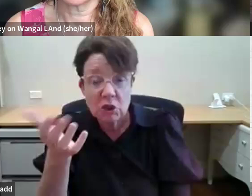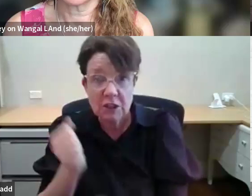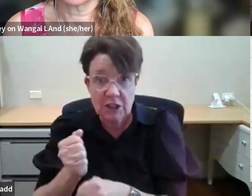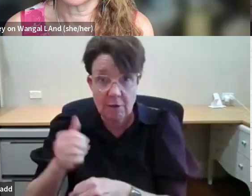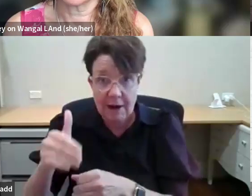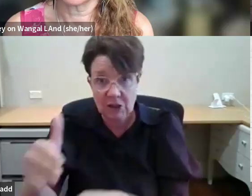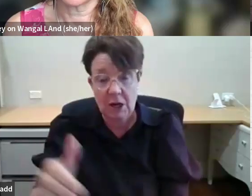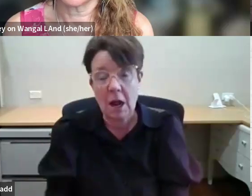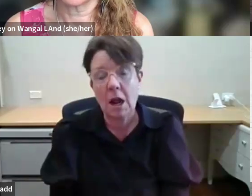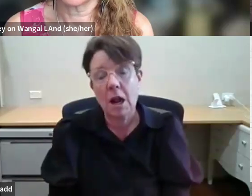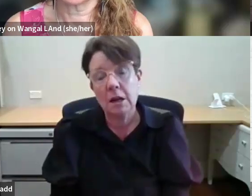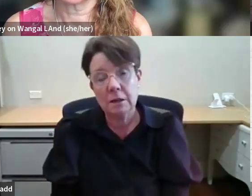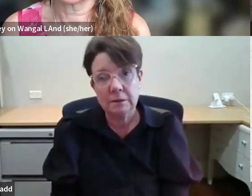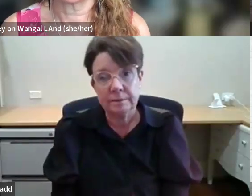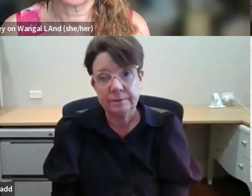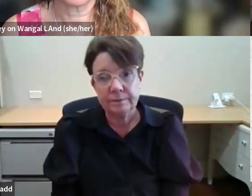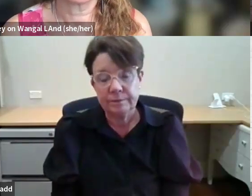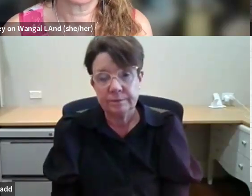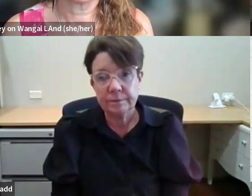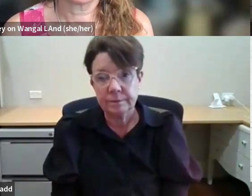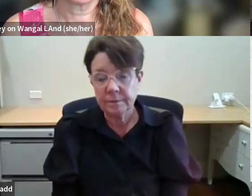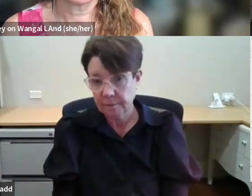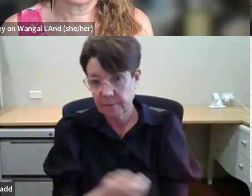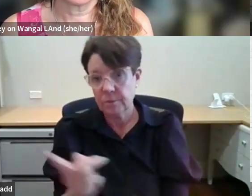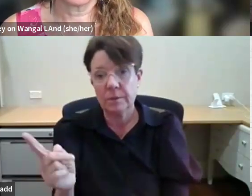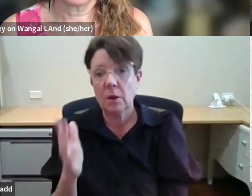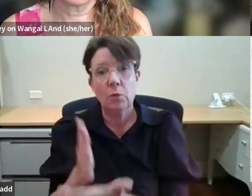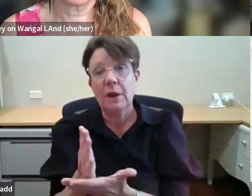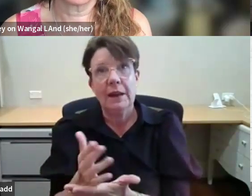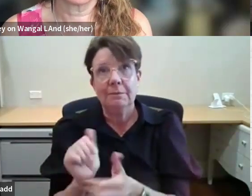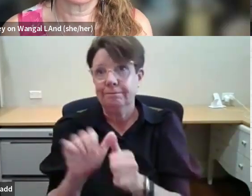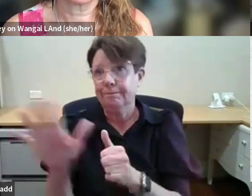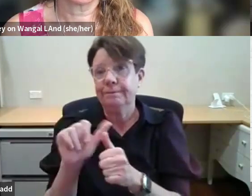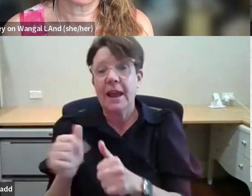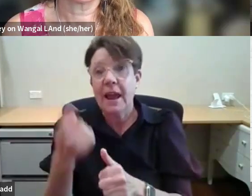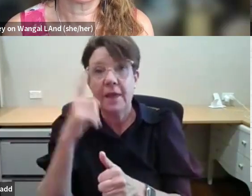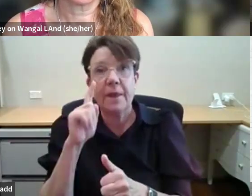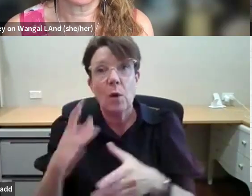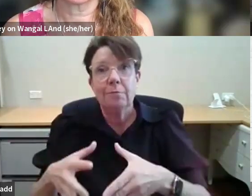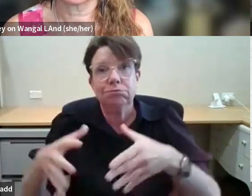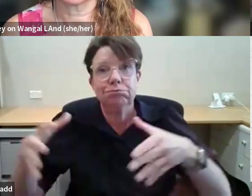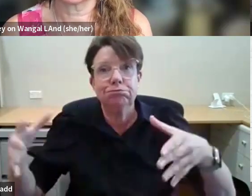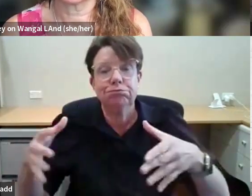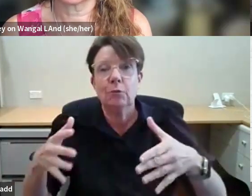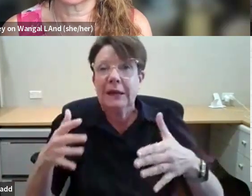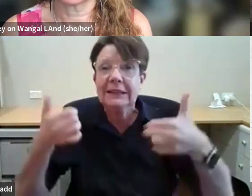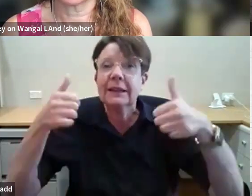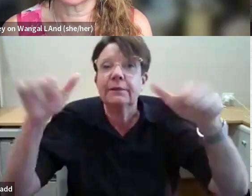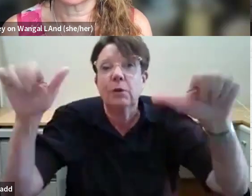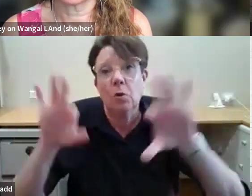Want to pick up an important point Pippa said, reflected in all the research I have done. When you empower people,